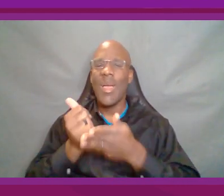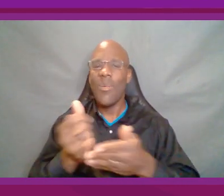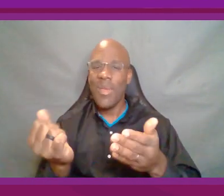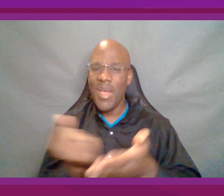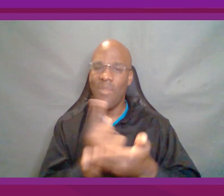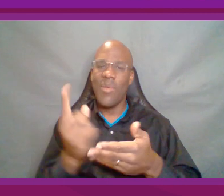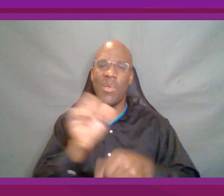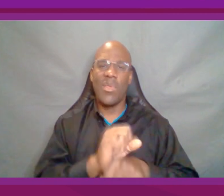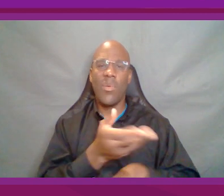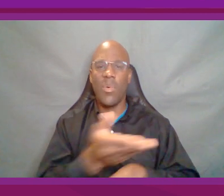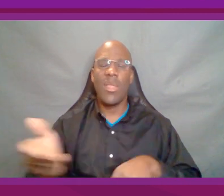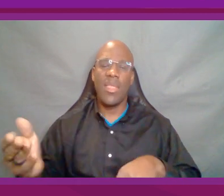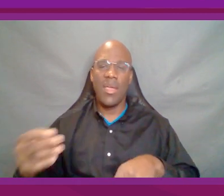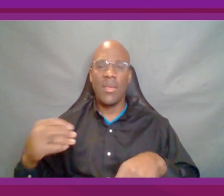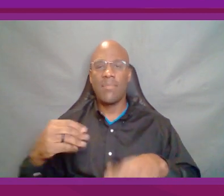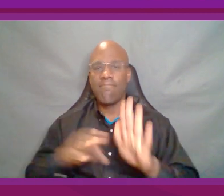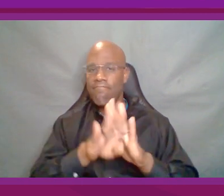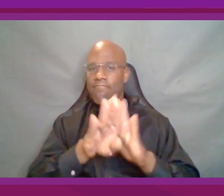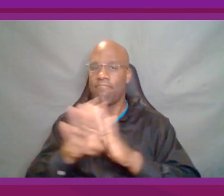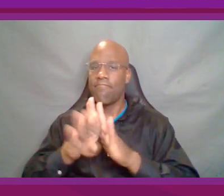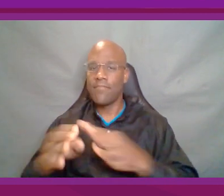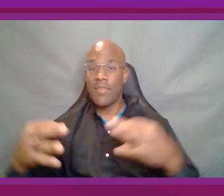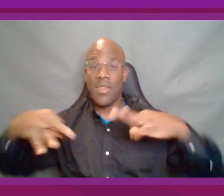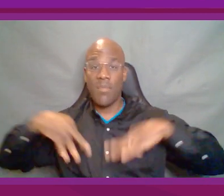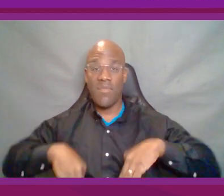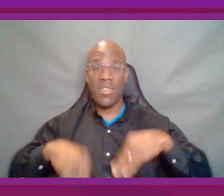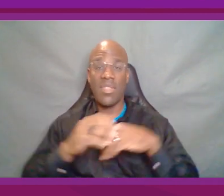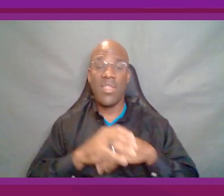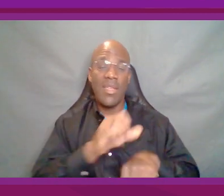helps those individuals that are already employed feel confident about my employer